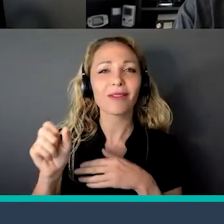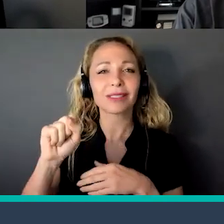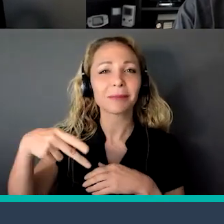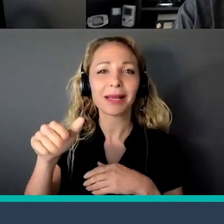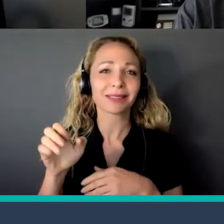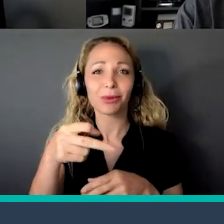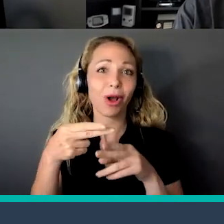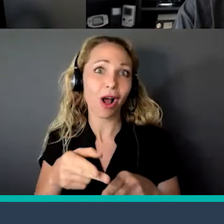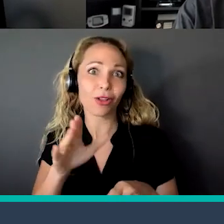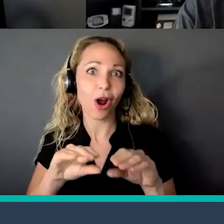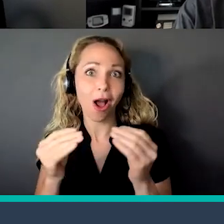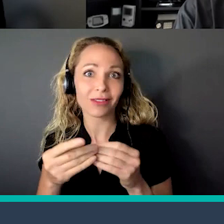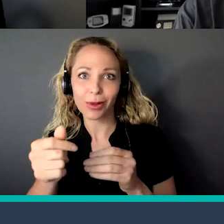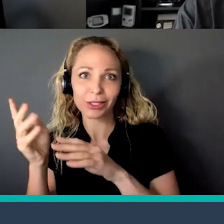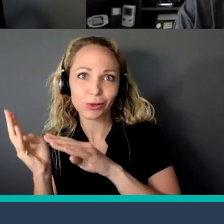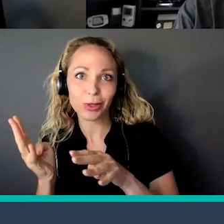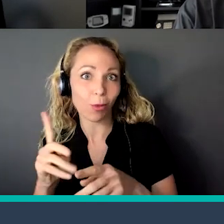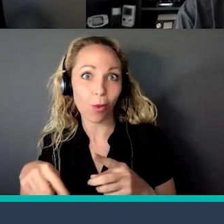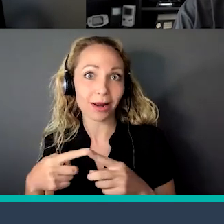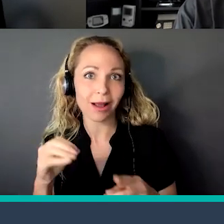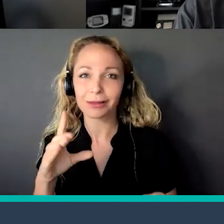AND AS OUR HubSpot DEVELOPER COMMUNITY GROWS.